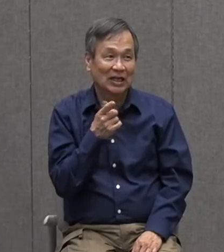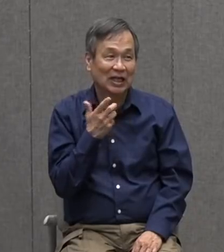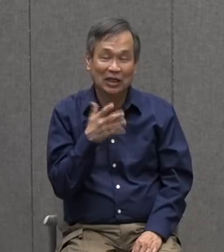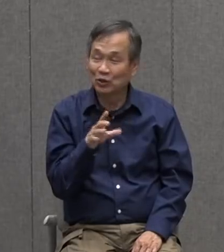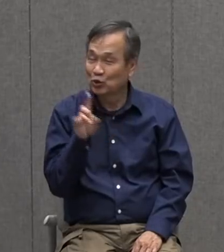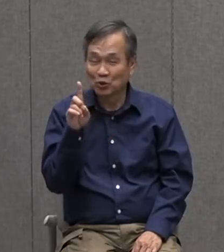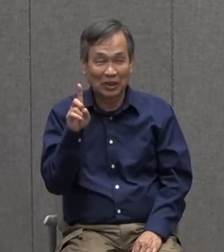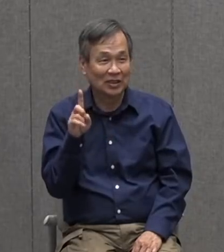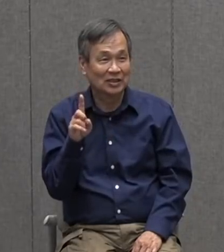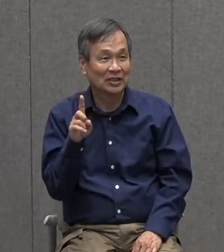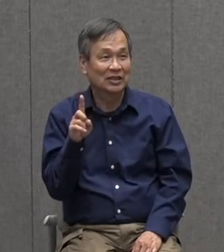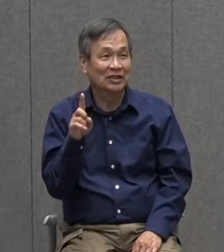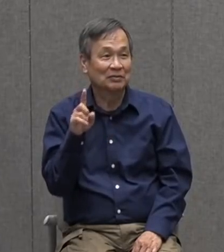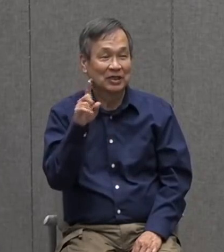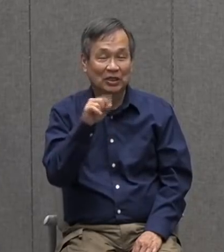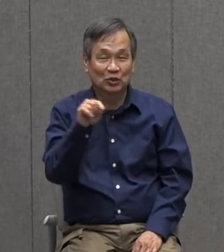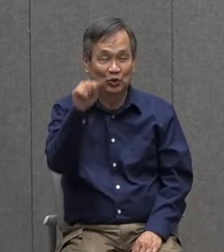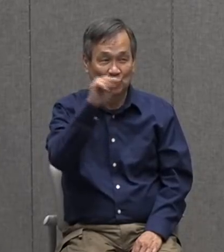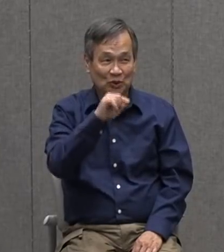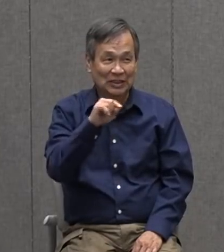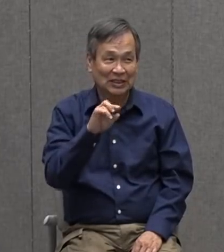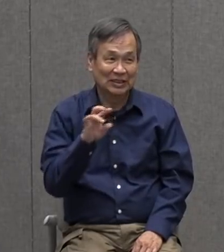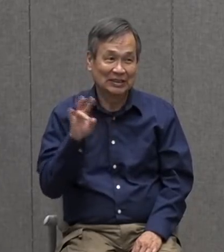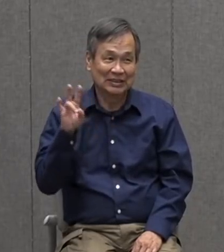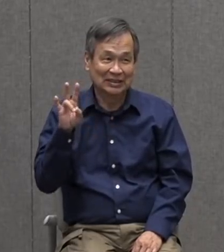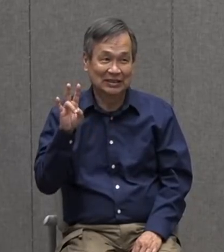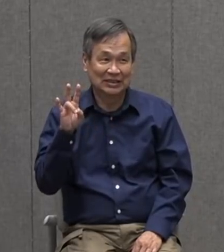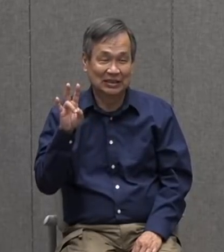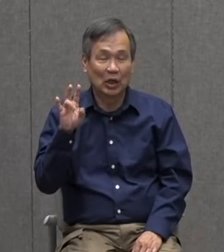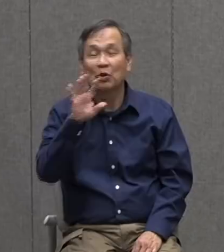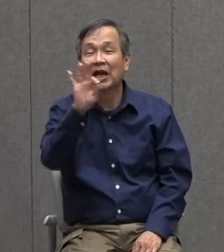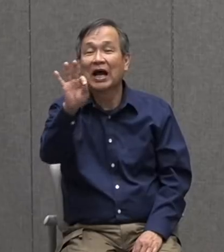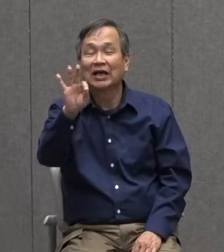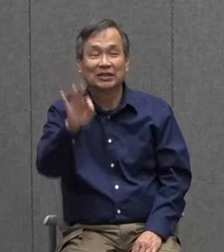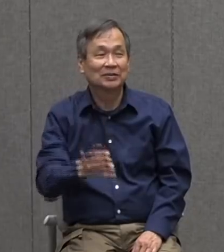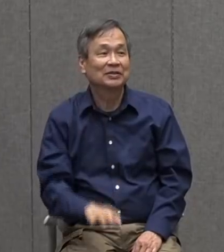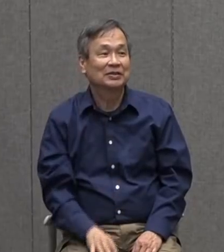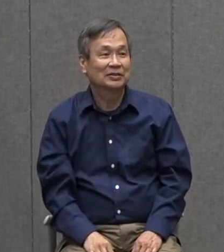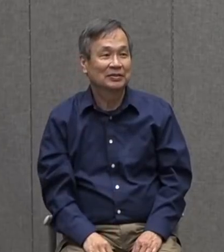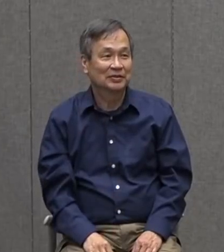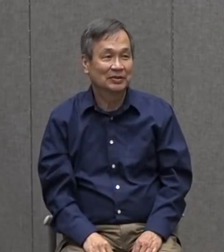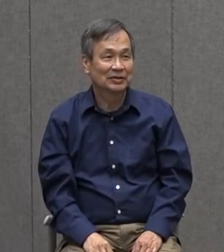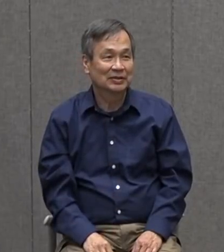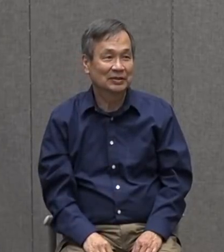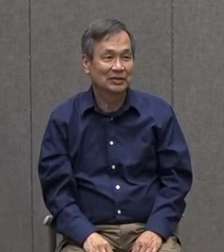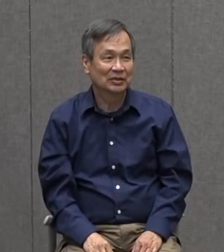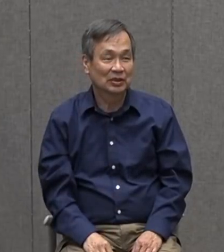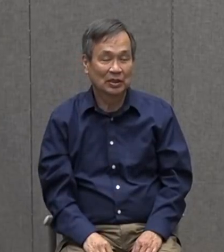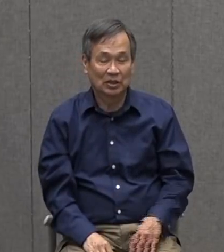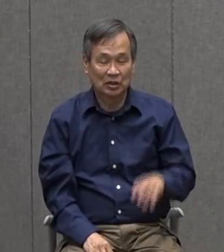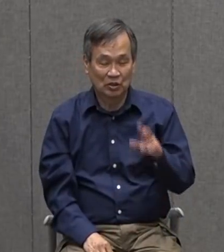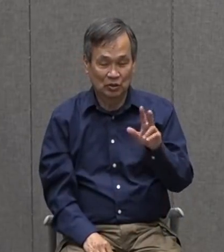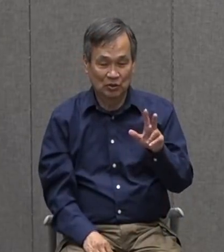So I can circle three, and I can circle nine, so nine plus three is 12.